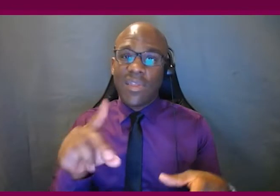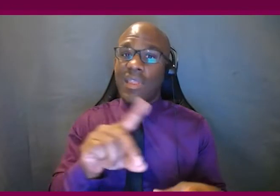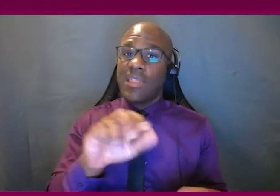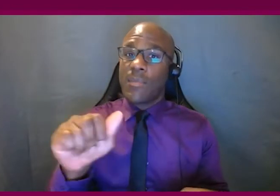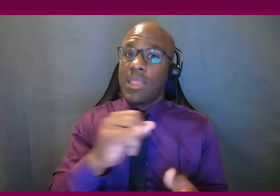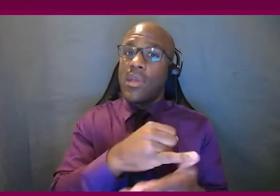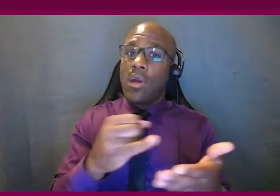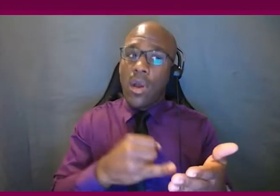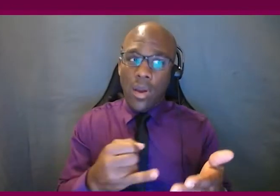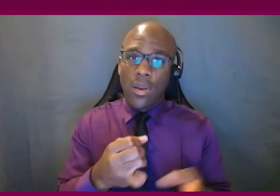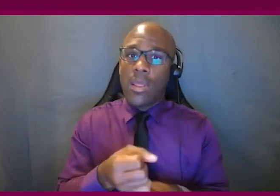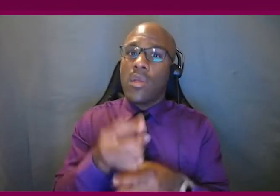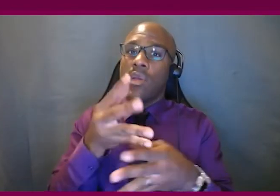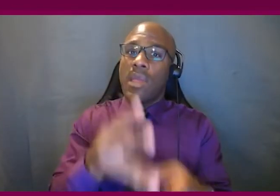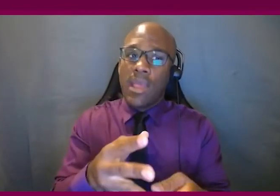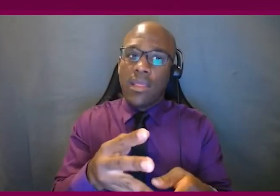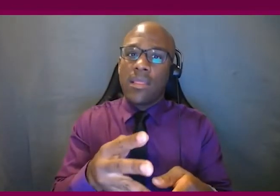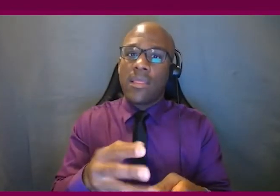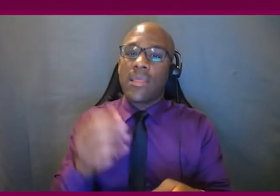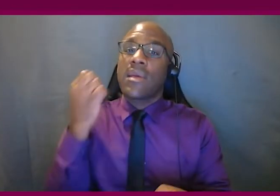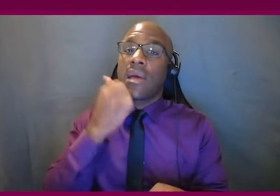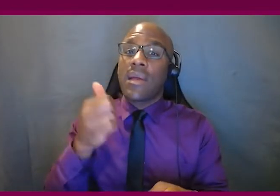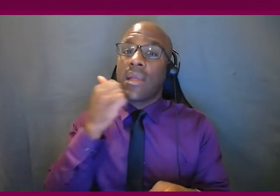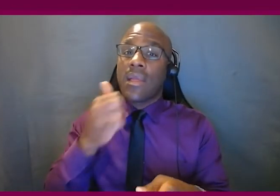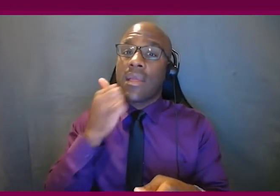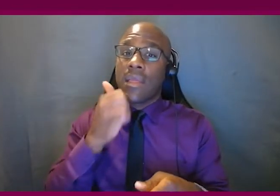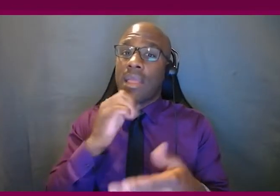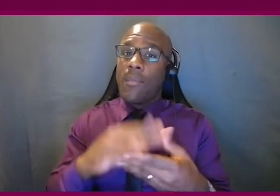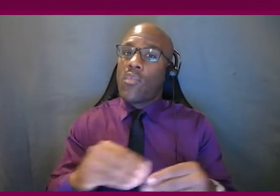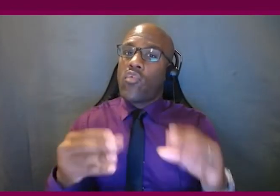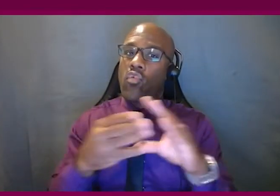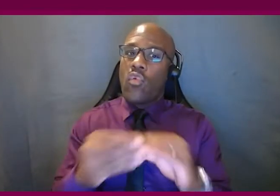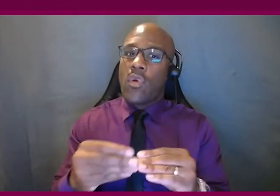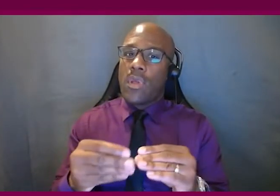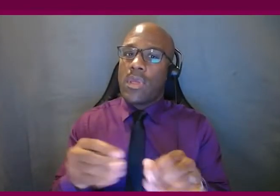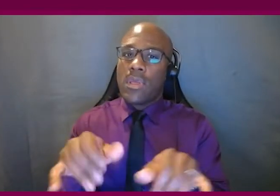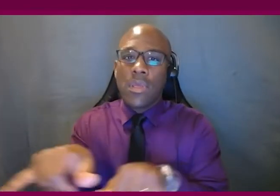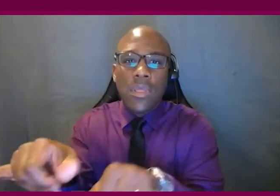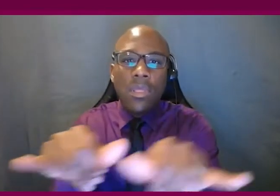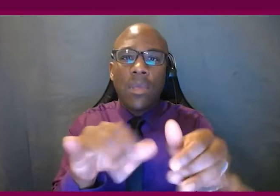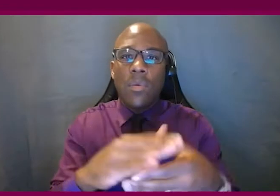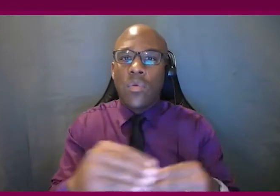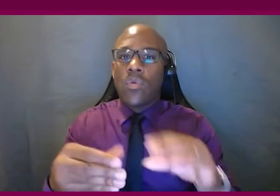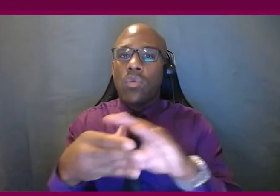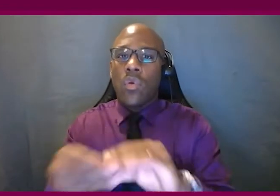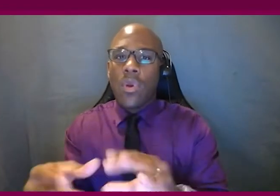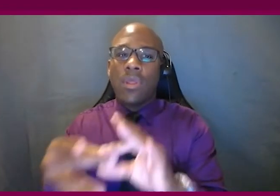And then that actually serves as a form of activism in and of itself just by saying like,